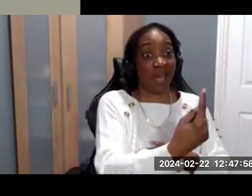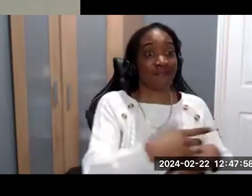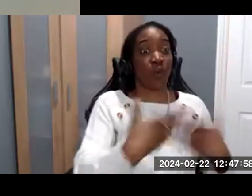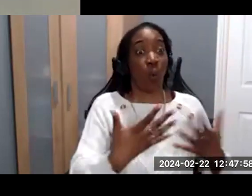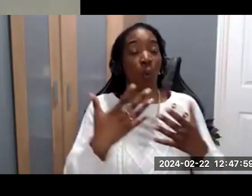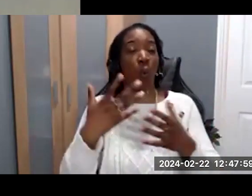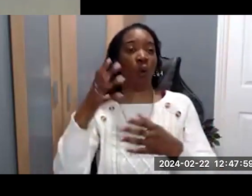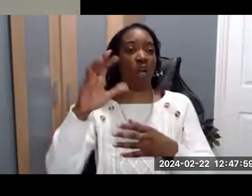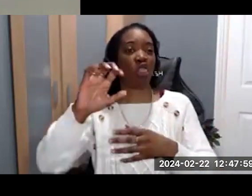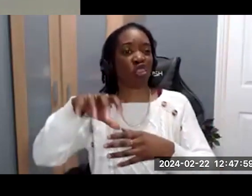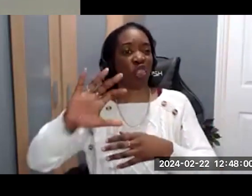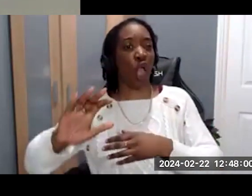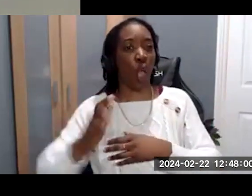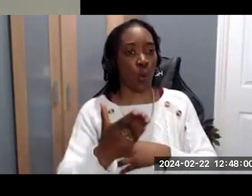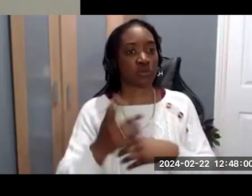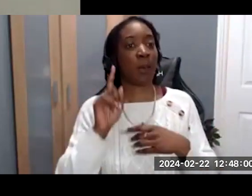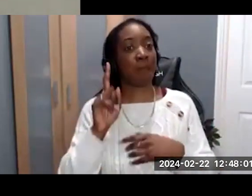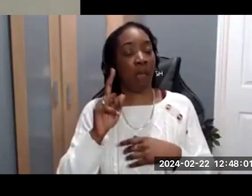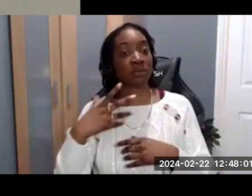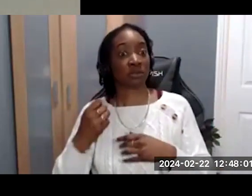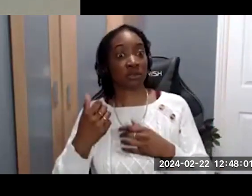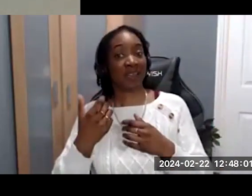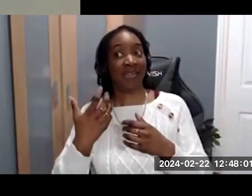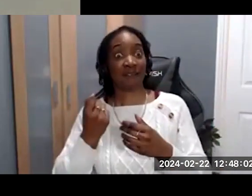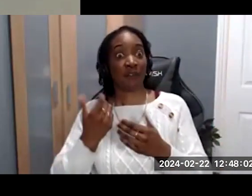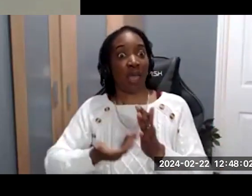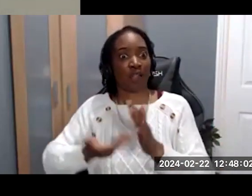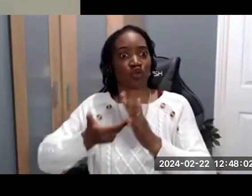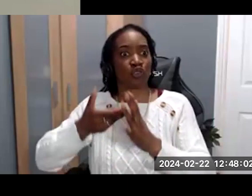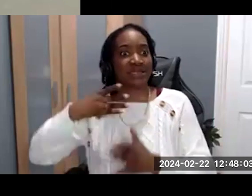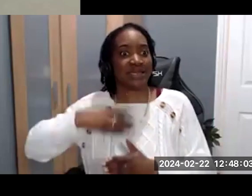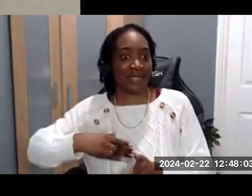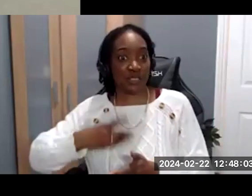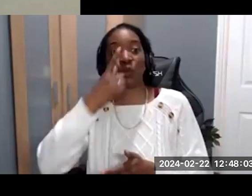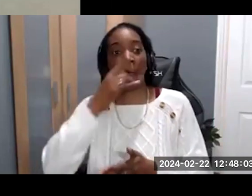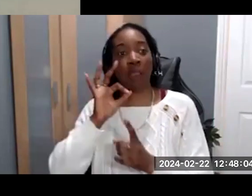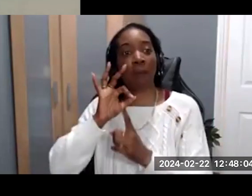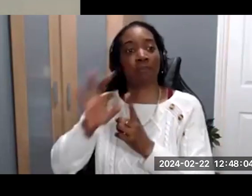and individualised needs can be covered separately um you may not know what they will be at the point